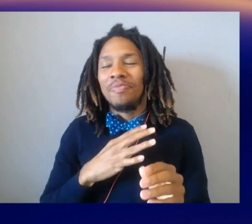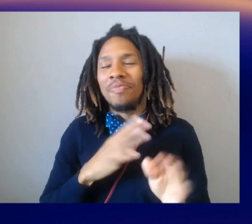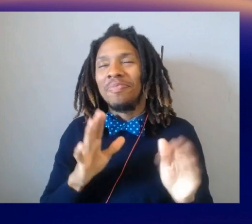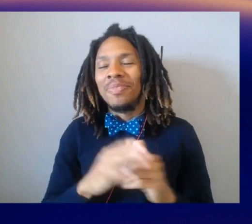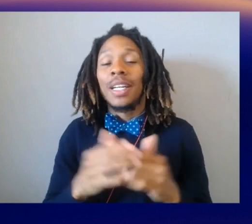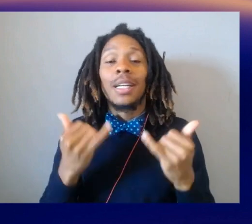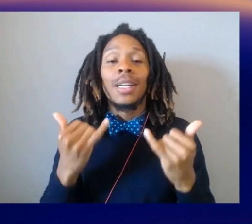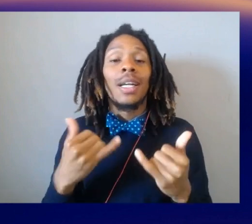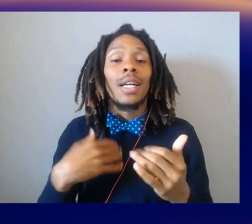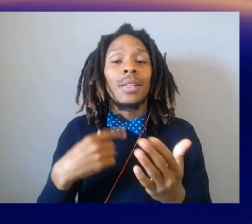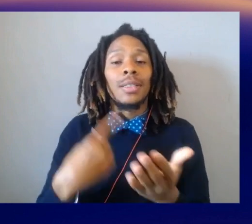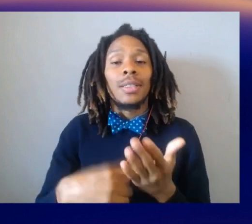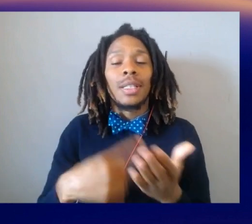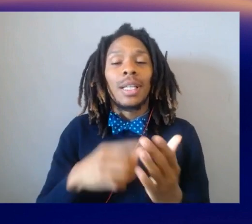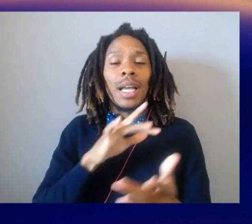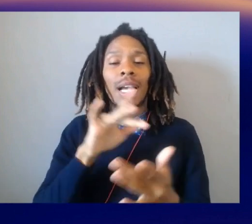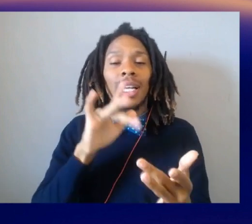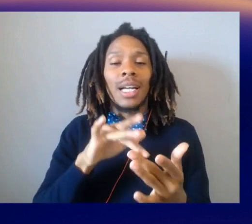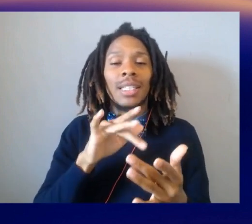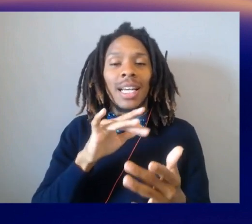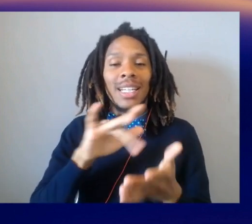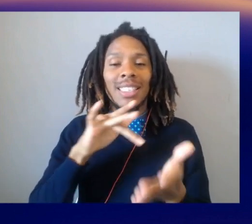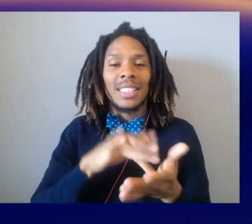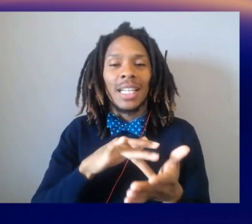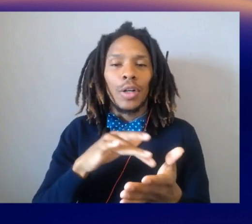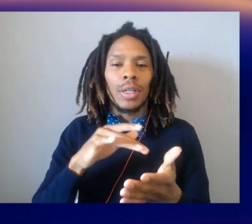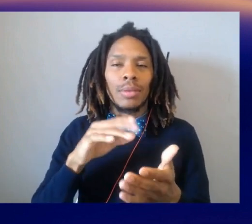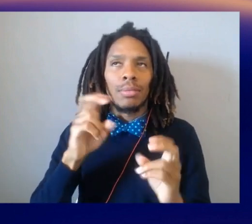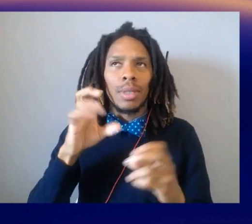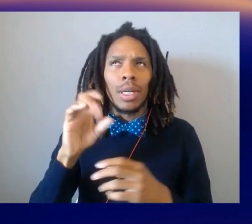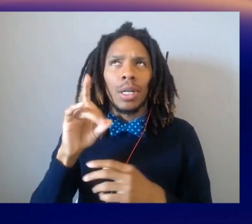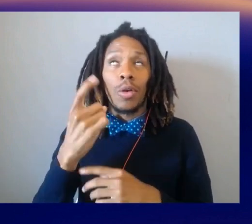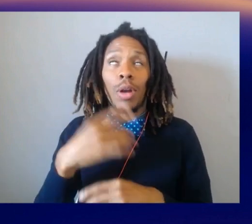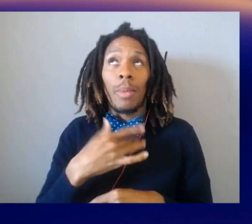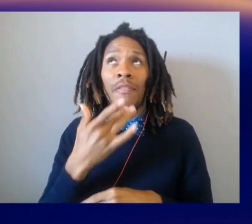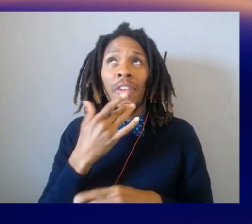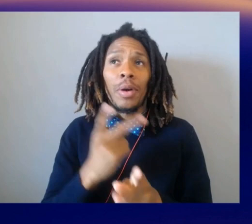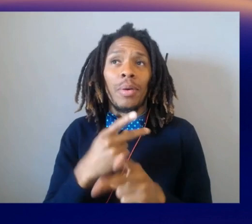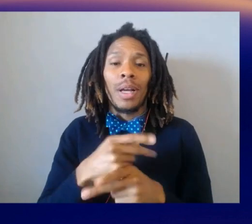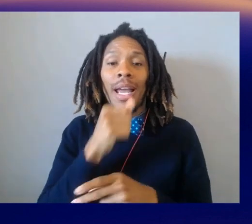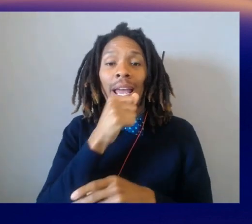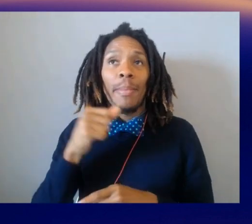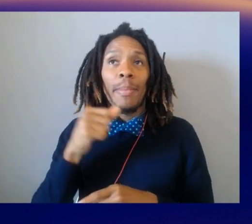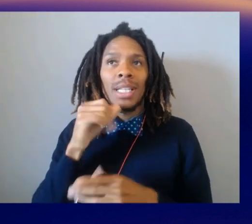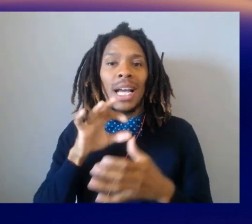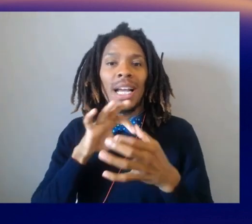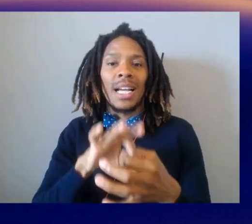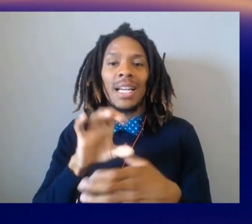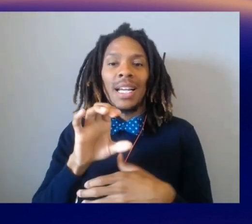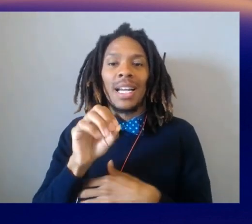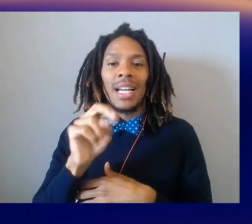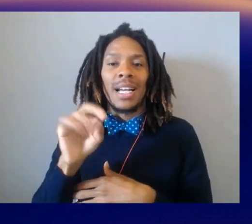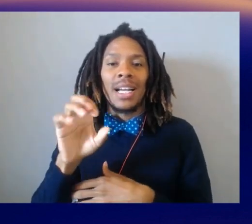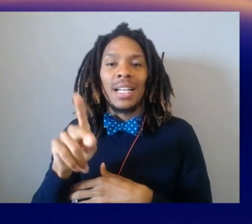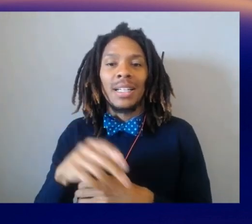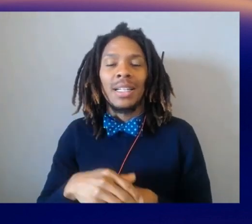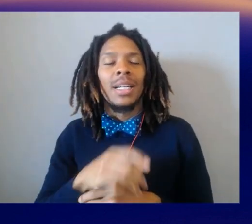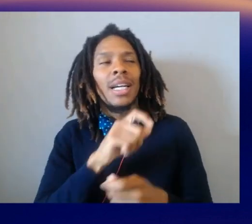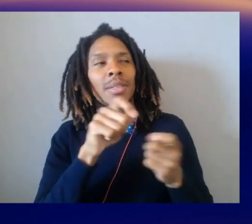about contact center as code or one of my favorite products. Amazon connect, right. Specifically with Terraform